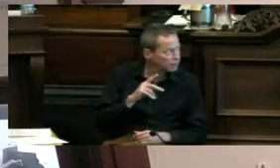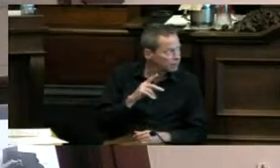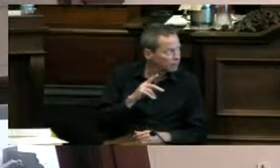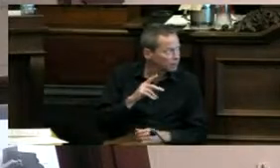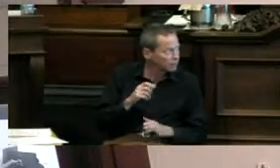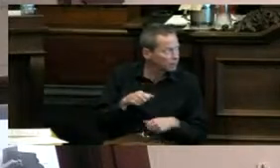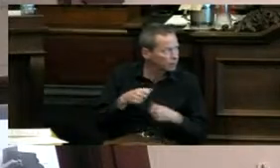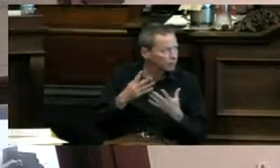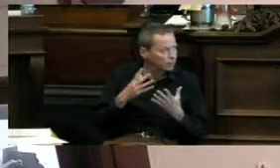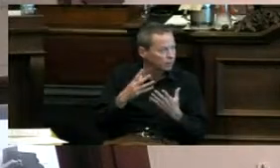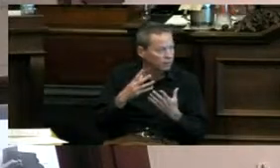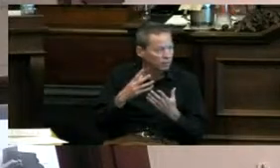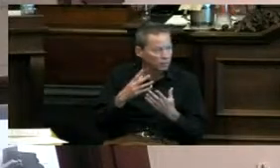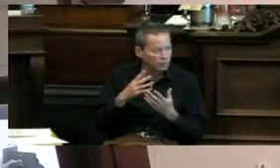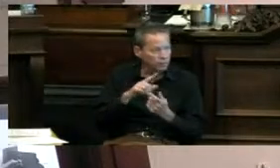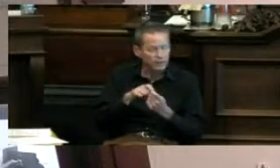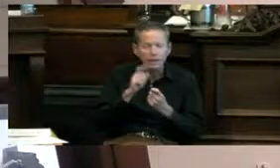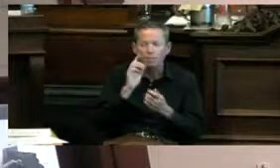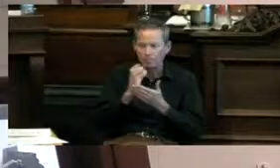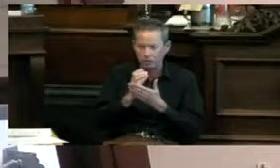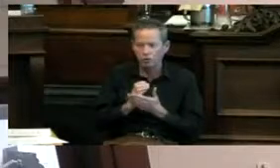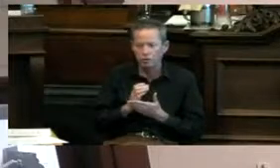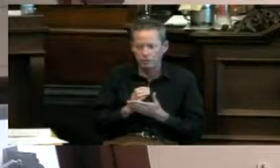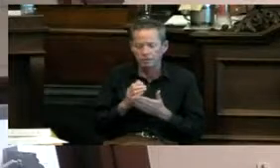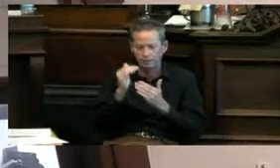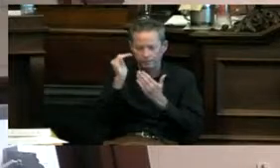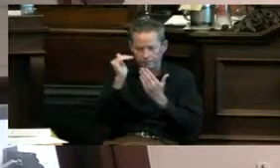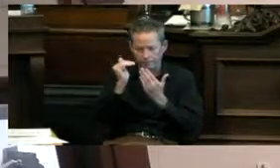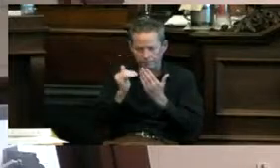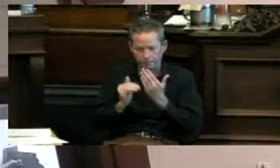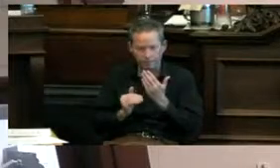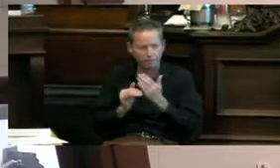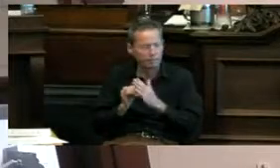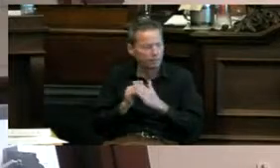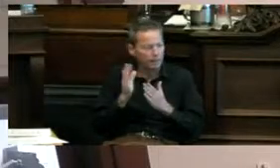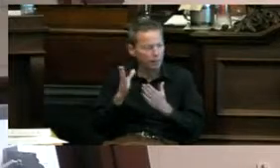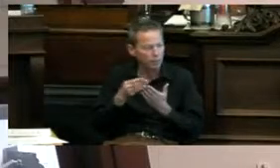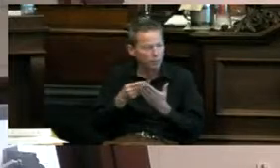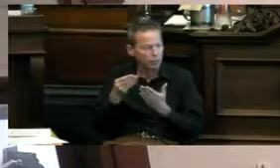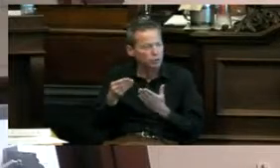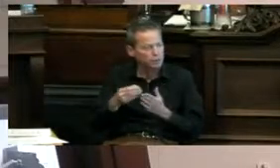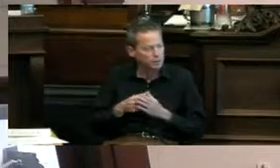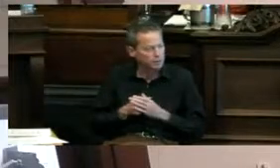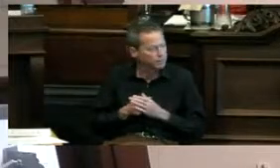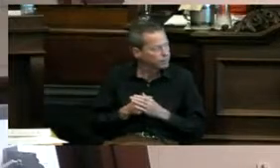comment. I just want to say thank you to the administration for providing the detailed